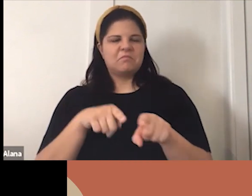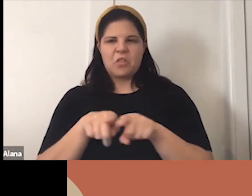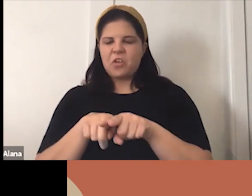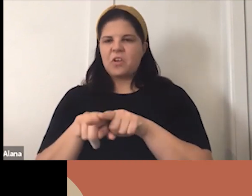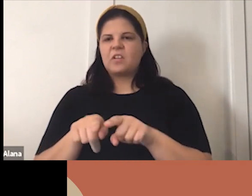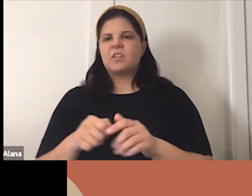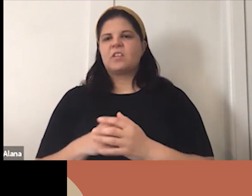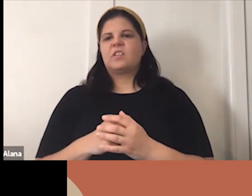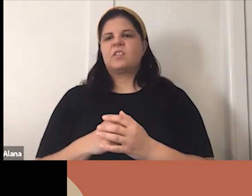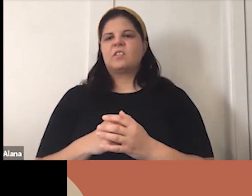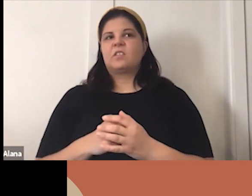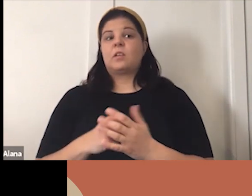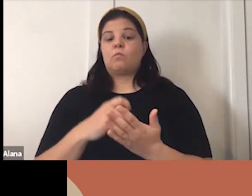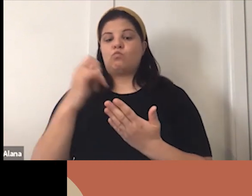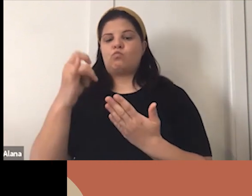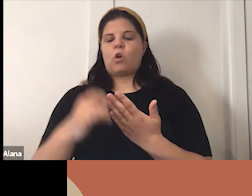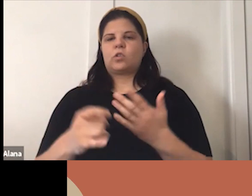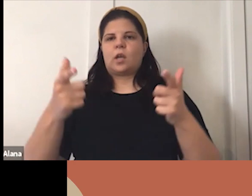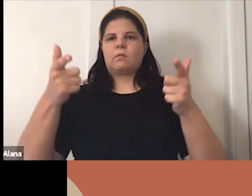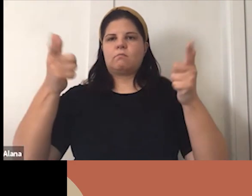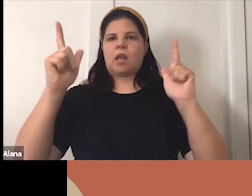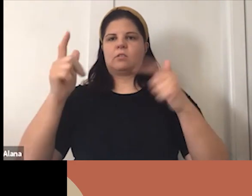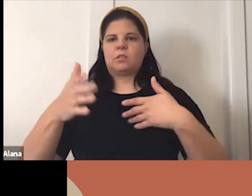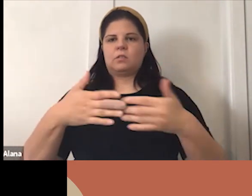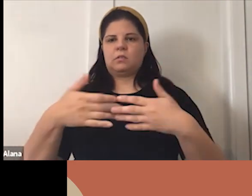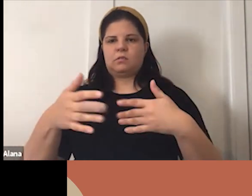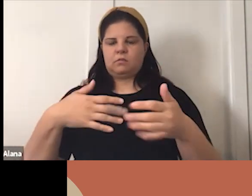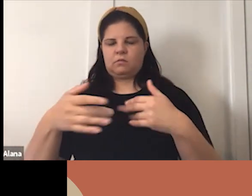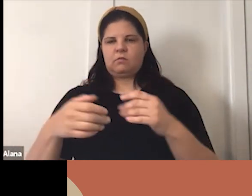the project management part of it.